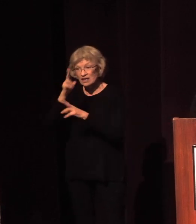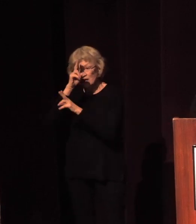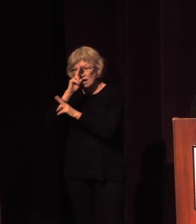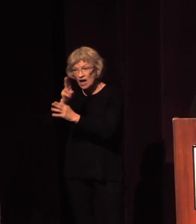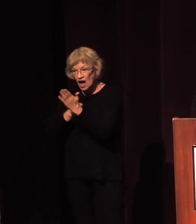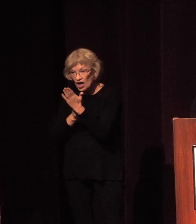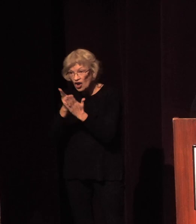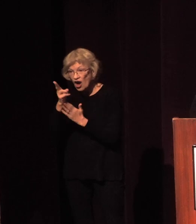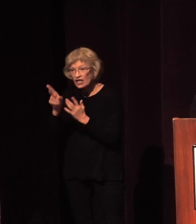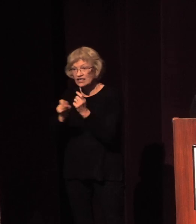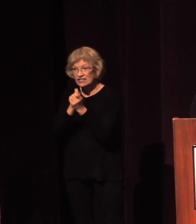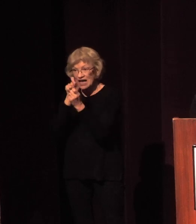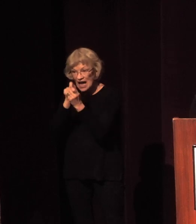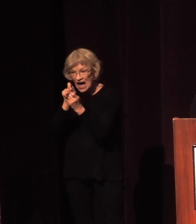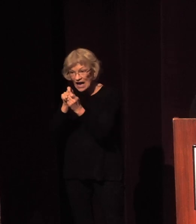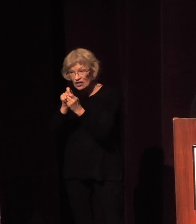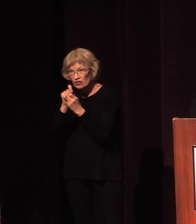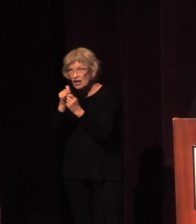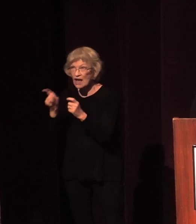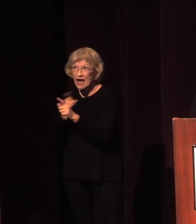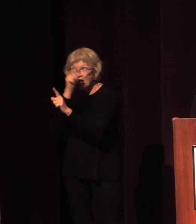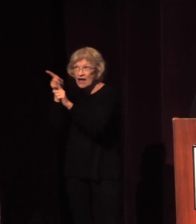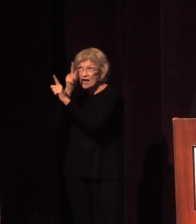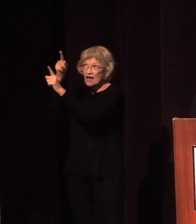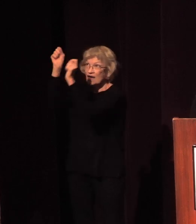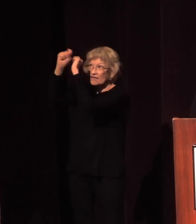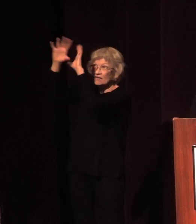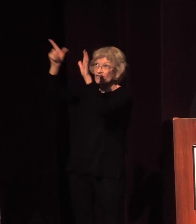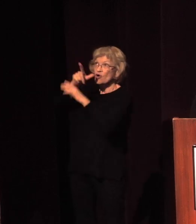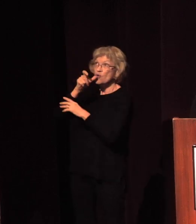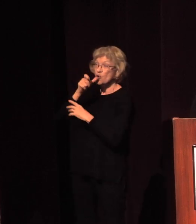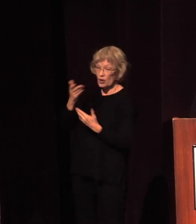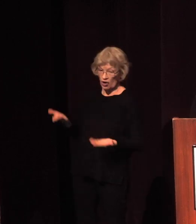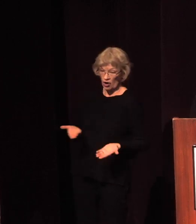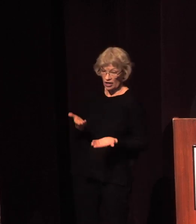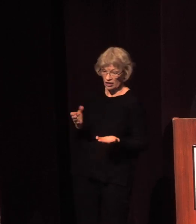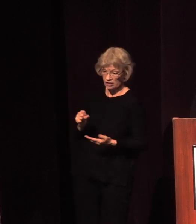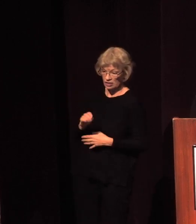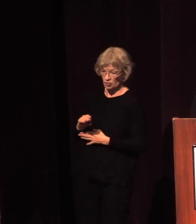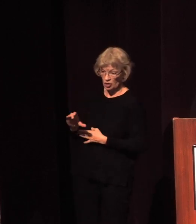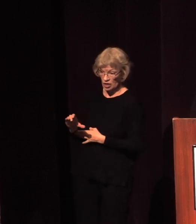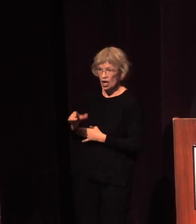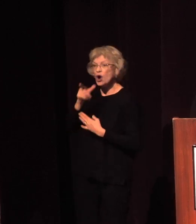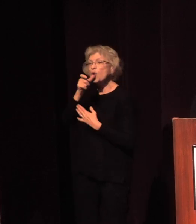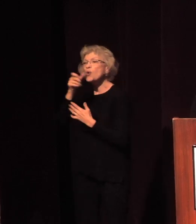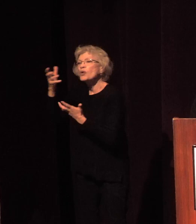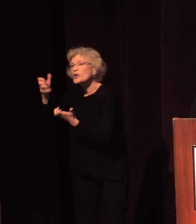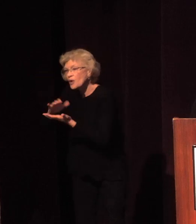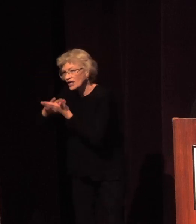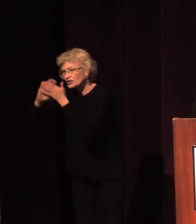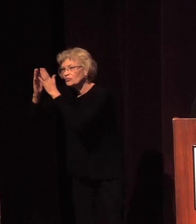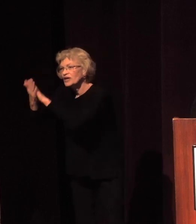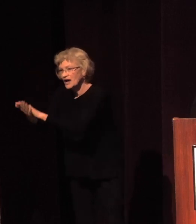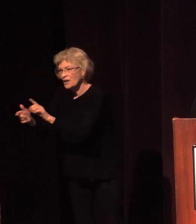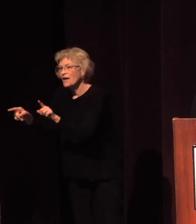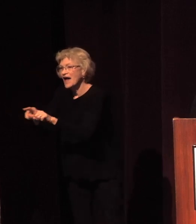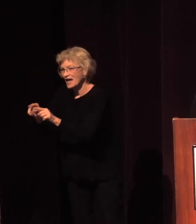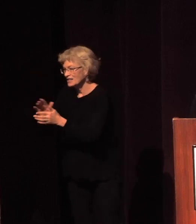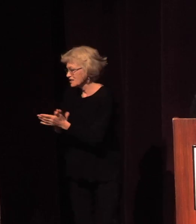divisiveness. More important that we hope to present an honest, accurate, and aspirational vision of who we